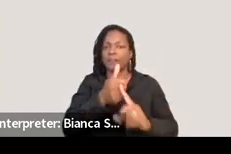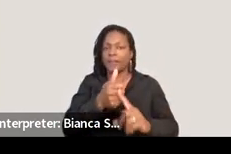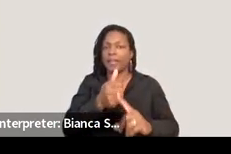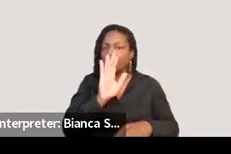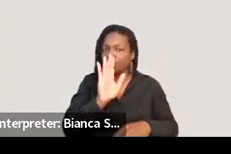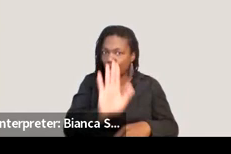So I won't get. Too much into that. But again, always keep the lines of communication.